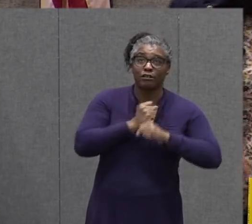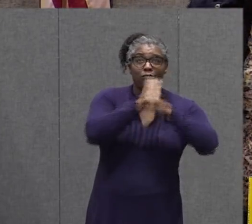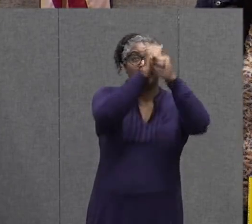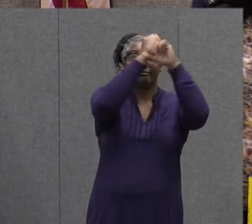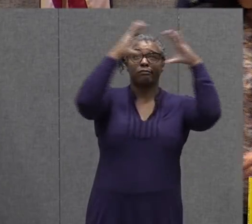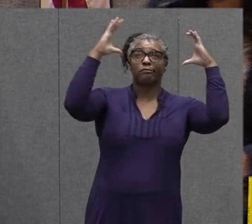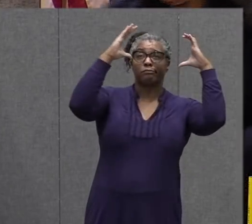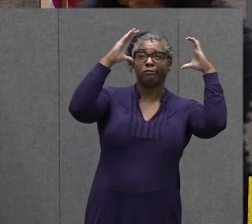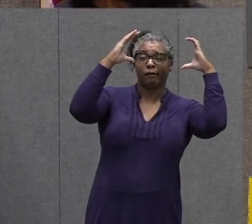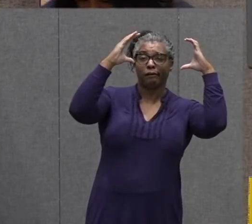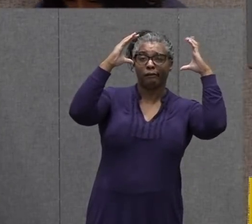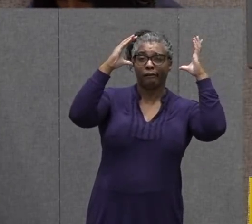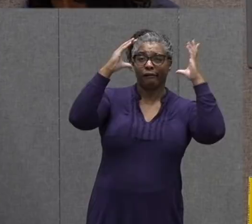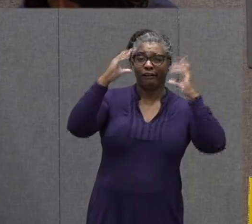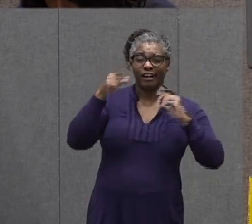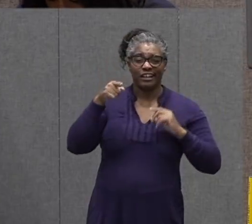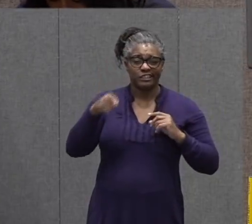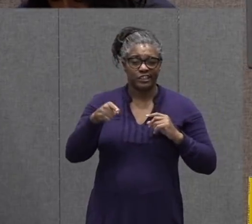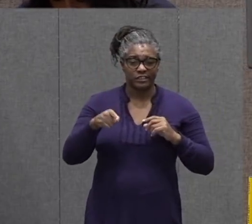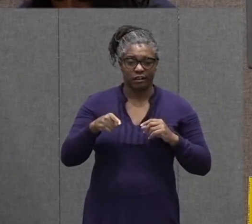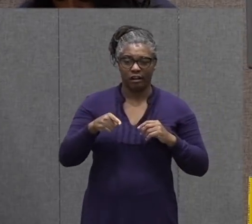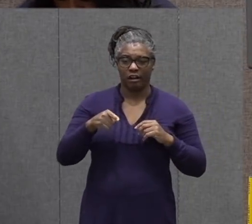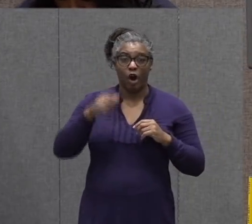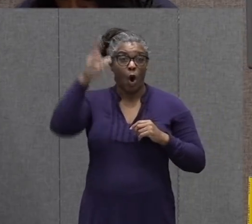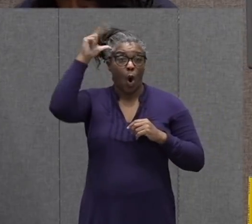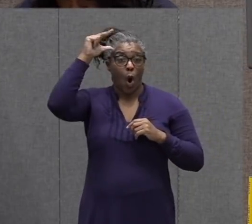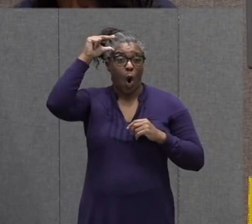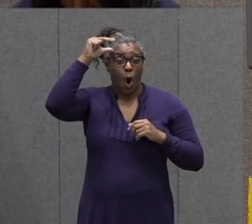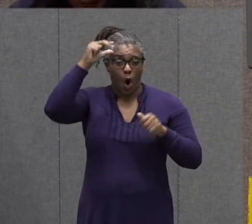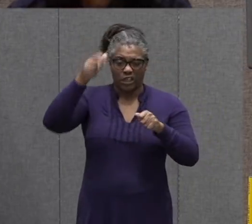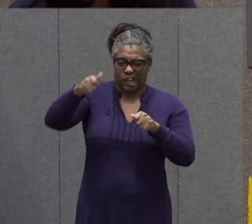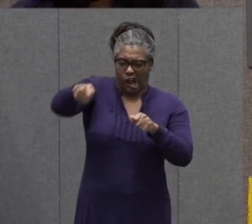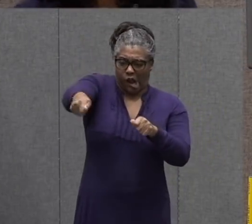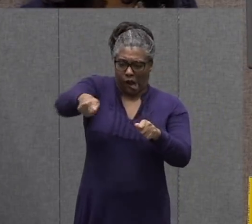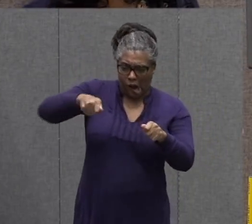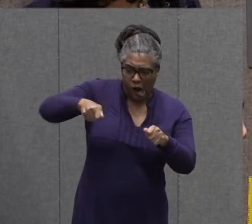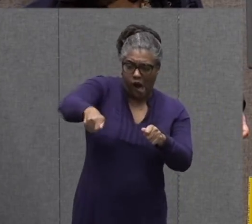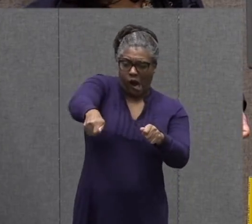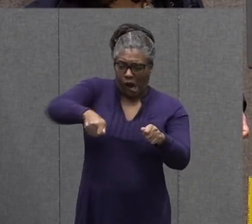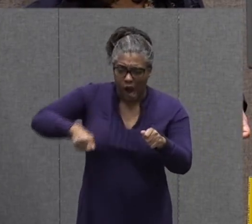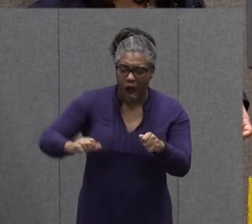to our central question. I'm literally not going to eat a horse.